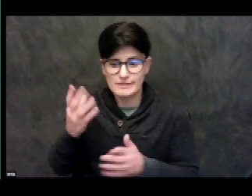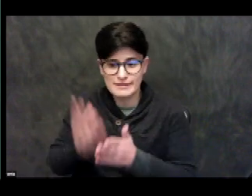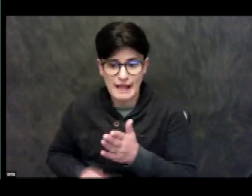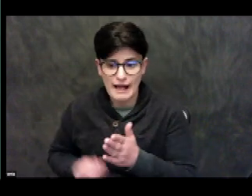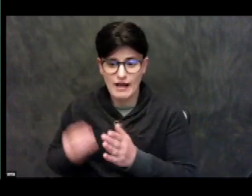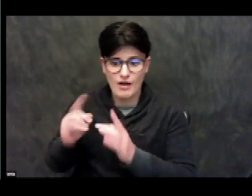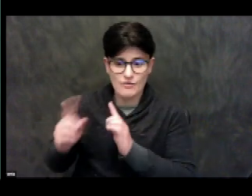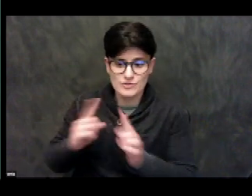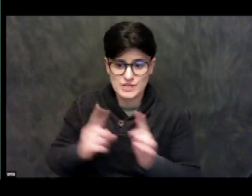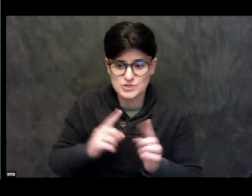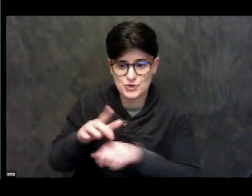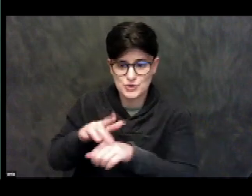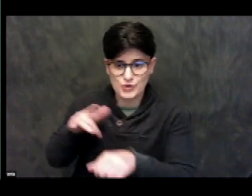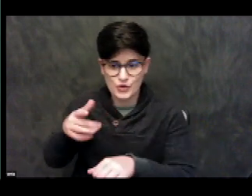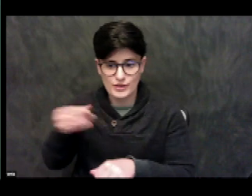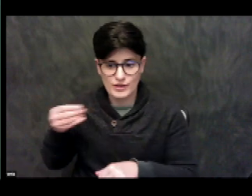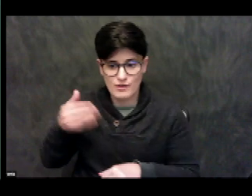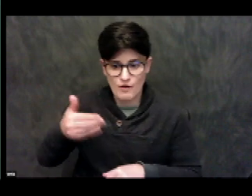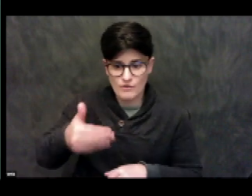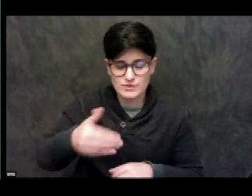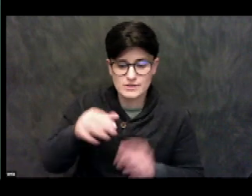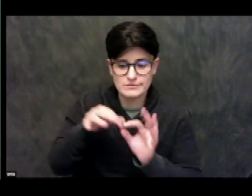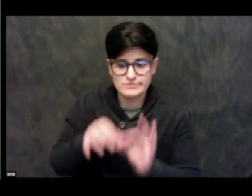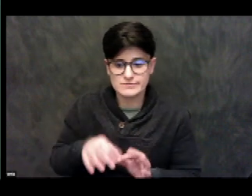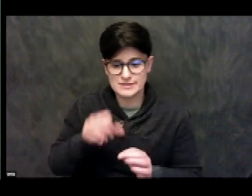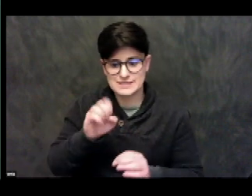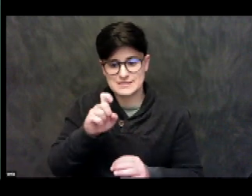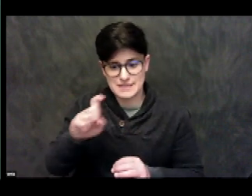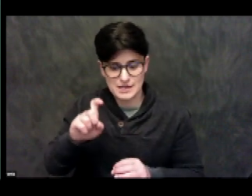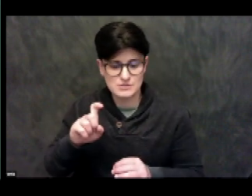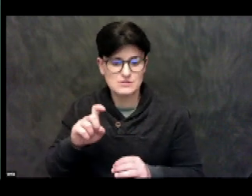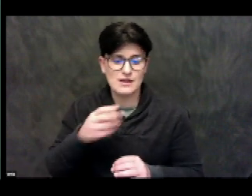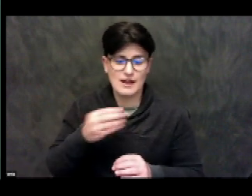sexual relations and desires and the ability to get pregnant.